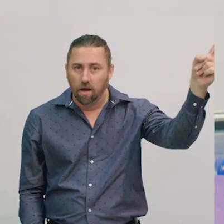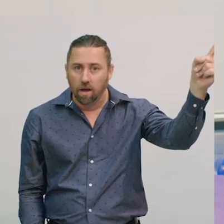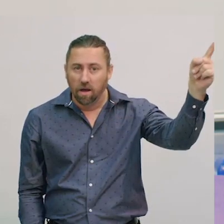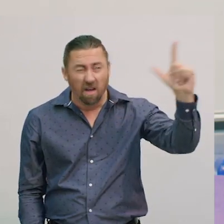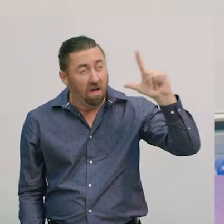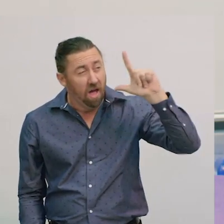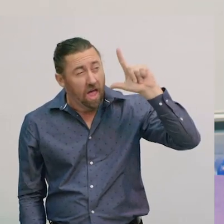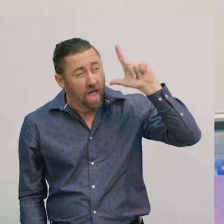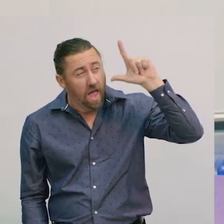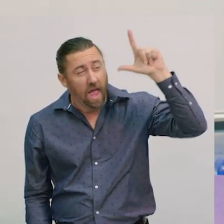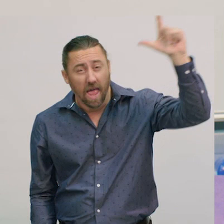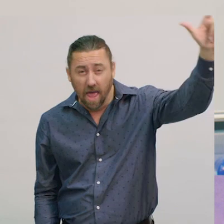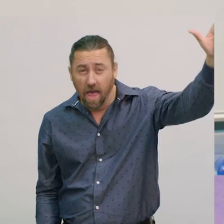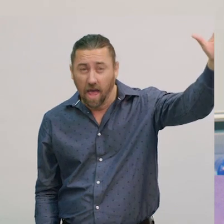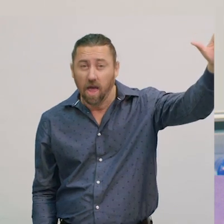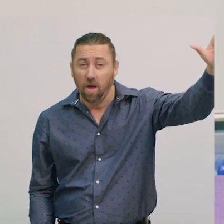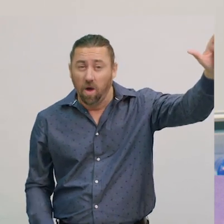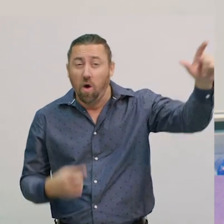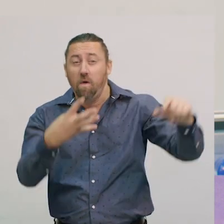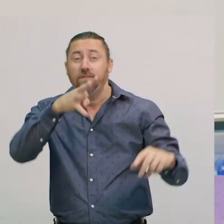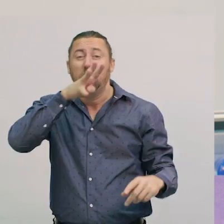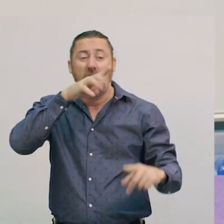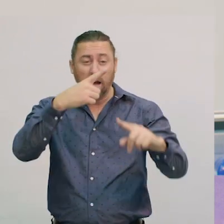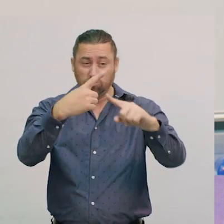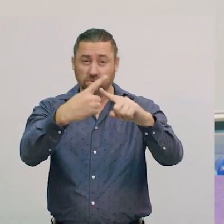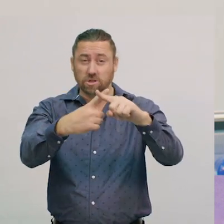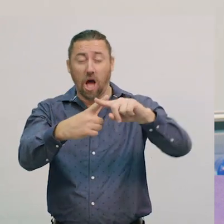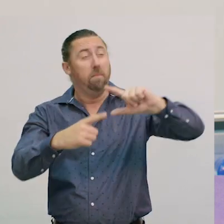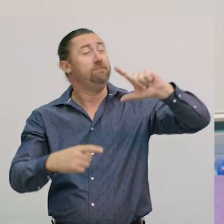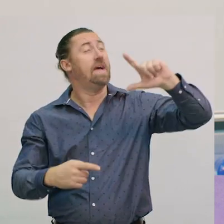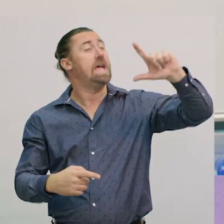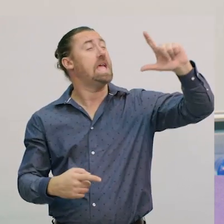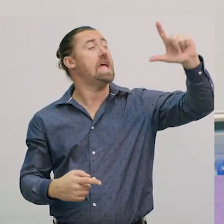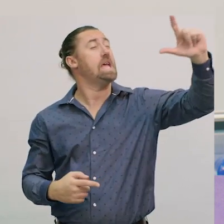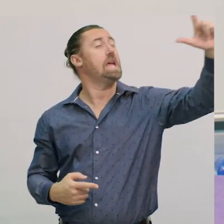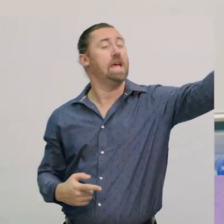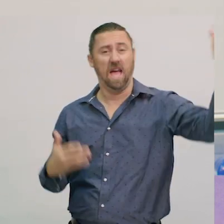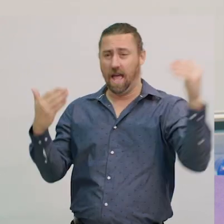This means that the Sun is almost 400 times further away from the Earth than the Moon.